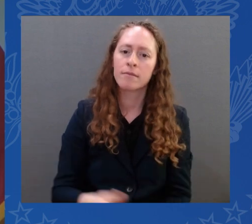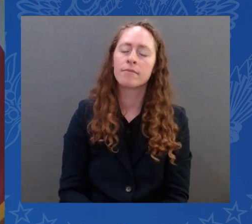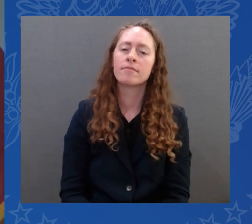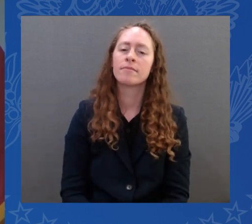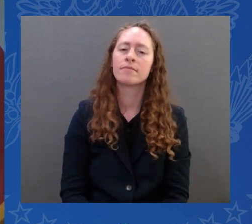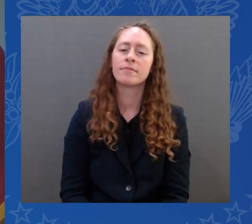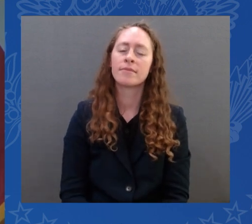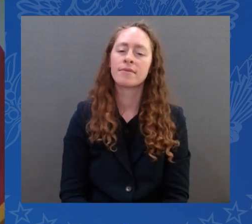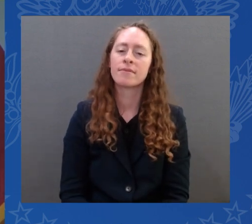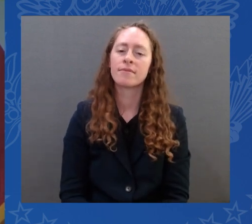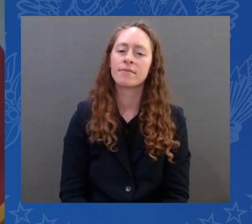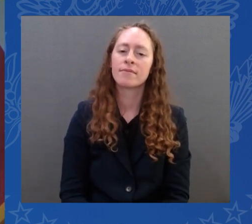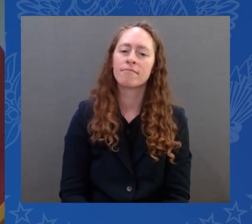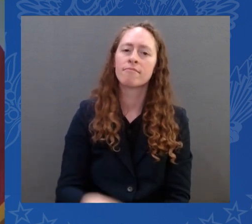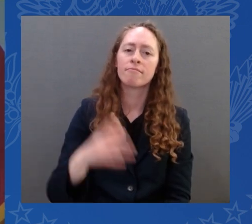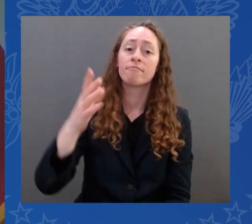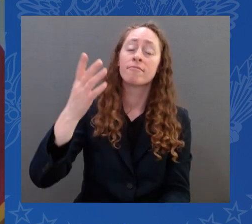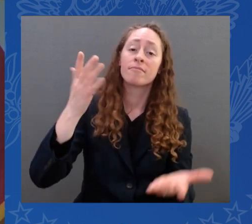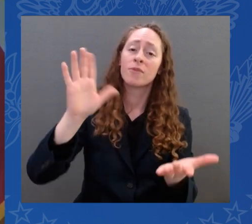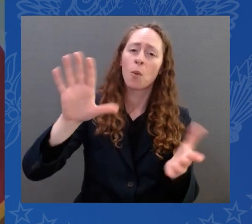that you're willing to sacrifice everything to defend.